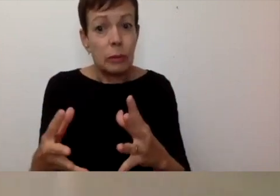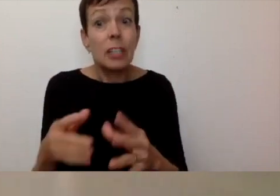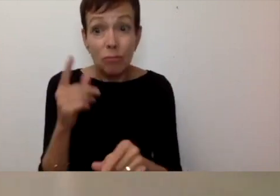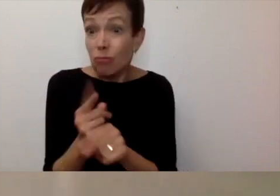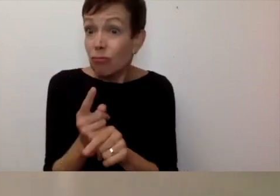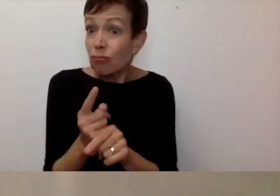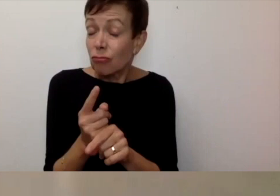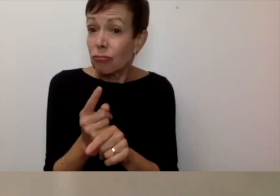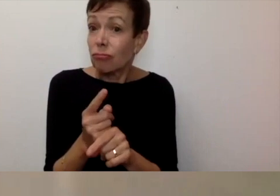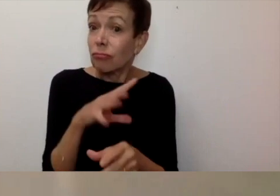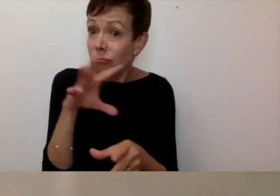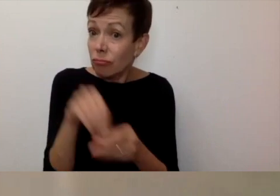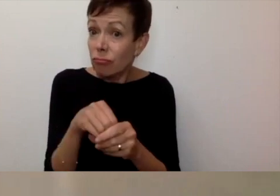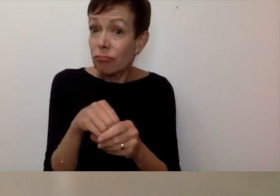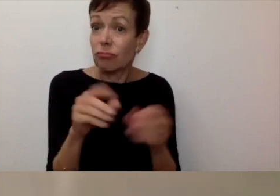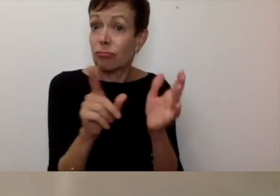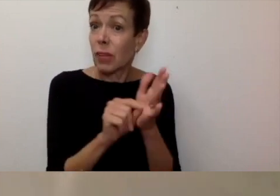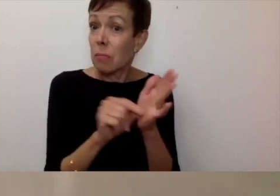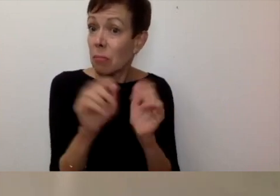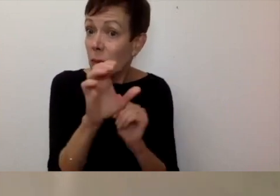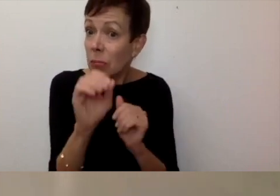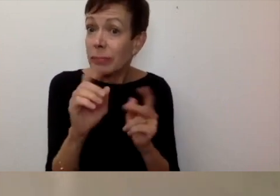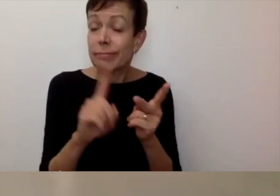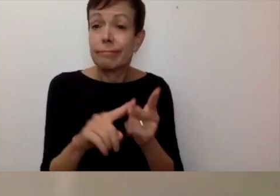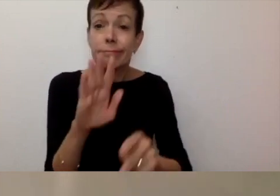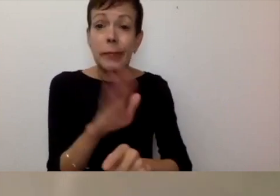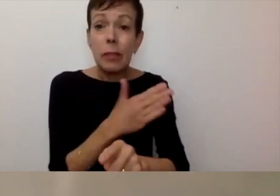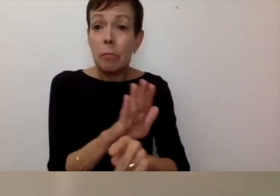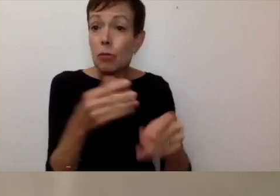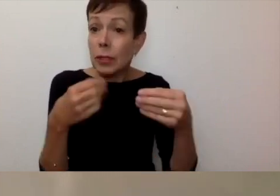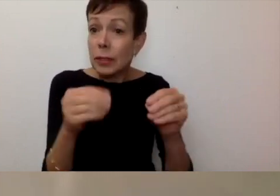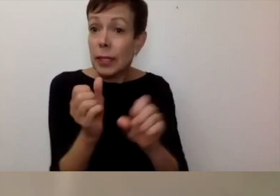including the publishing houses the music distributors and producers